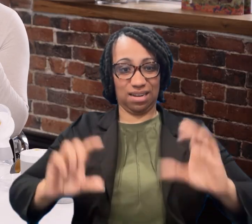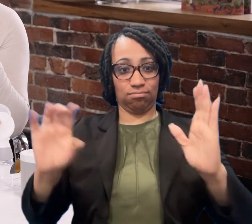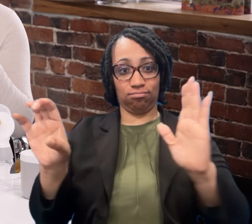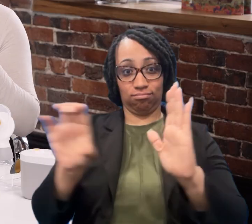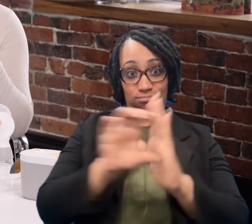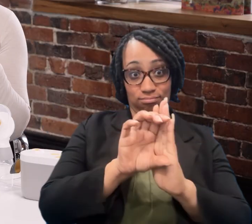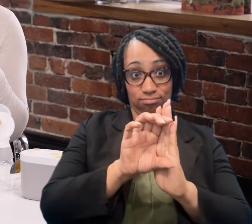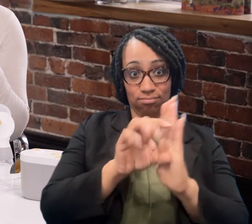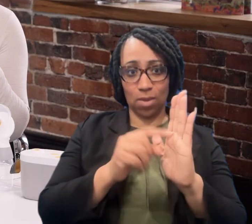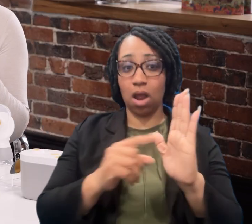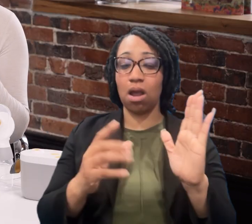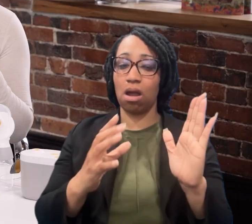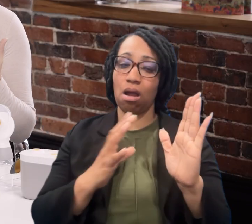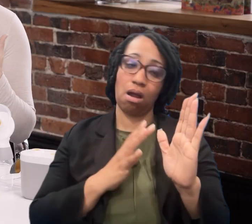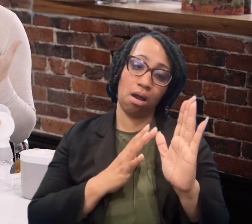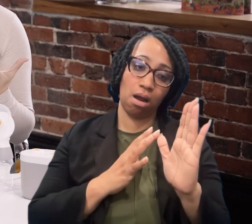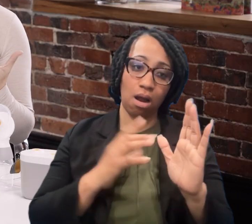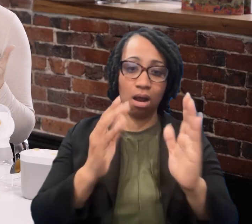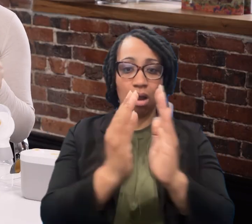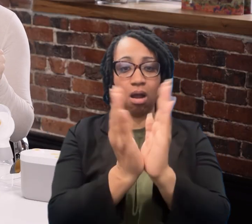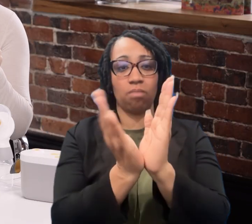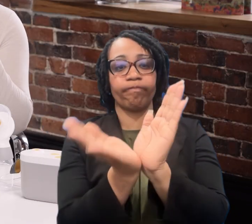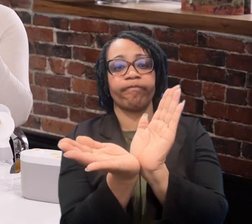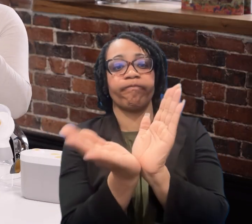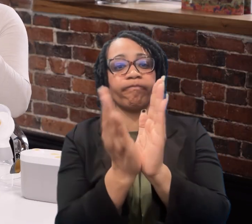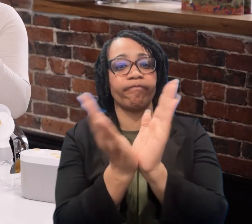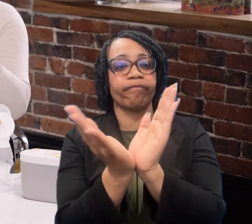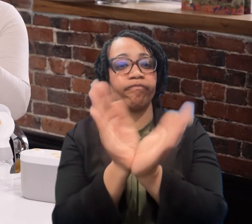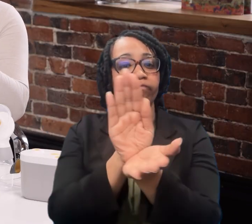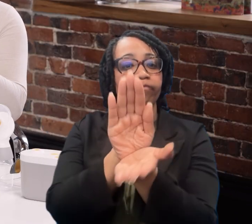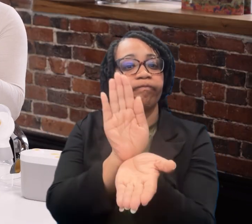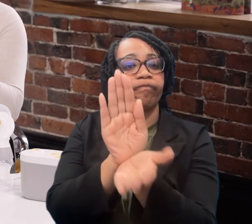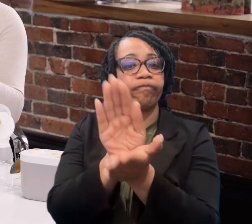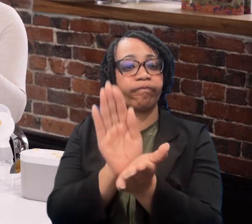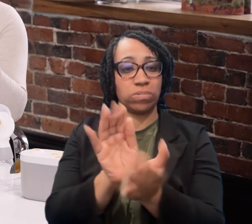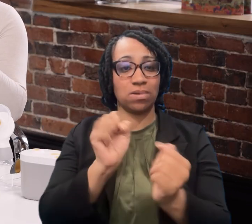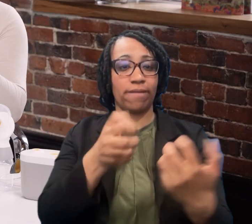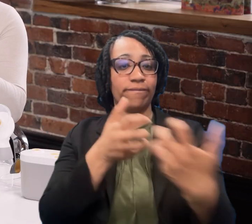opening from the 90° that we see with a lot of other breast shields. And that oval shape is meant